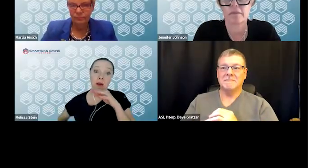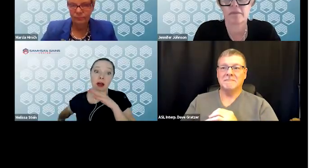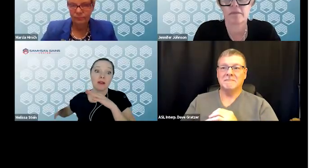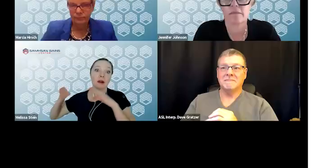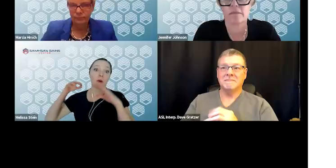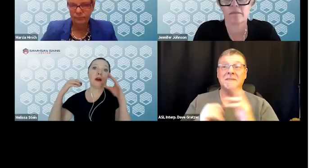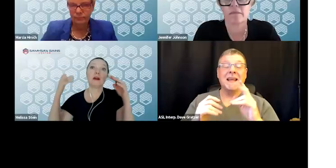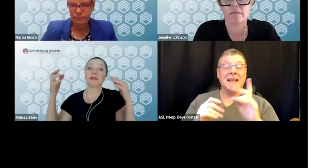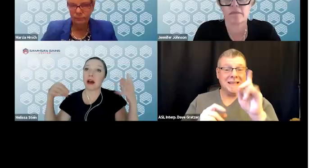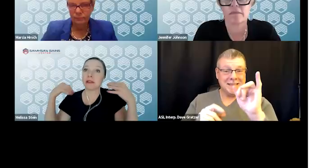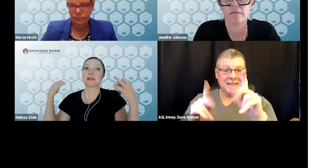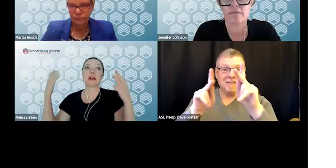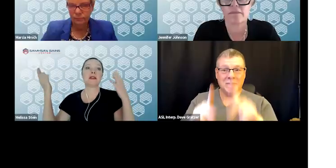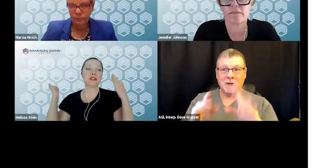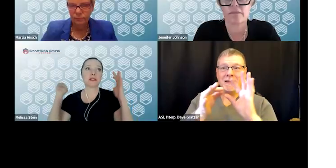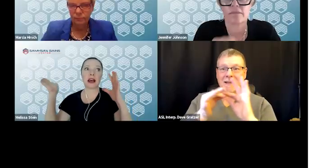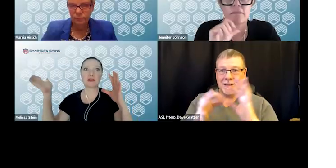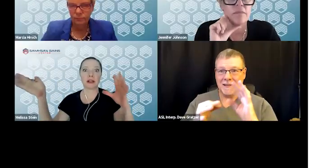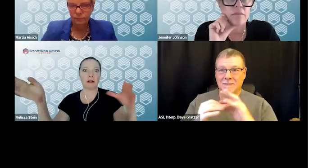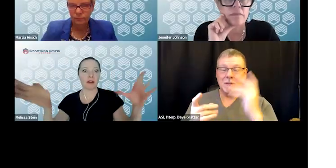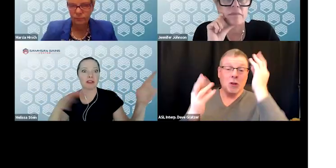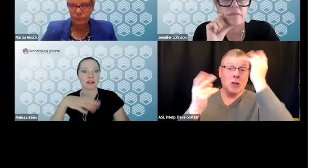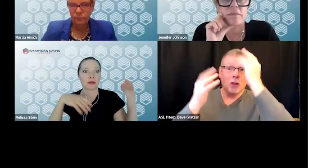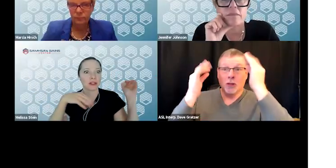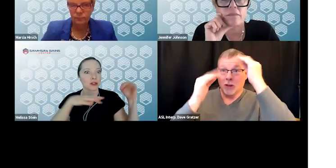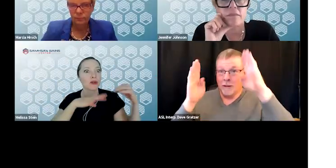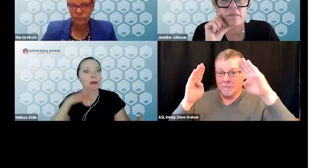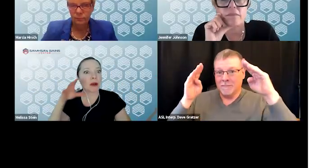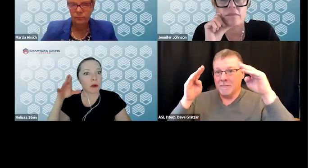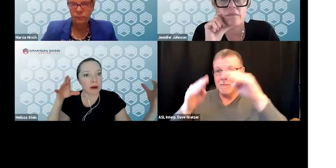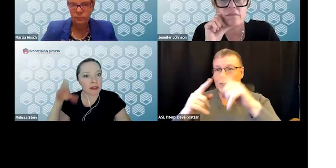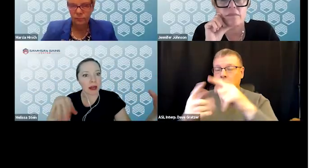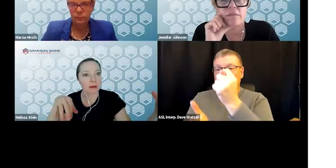uh, you know, a lot of our thoughts tend to just naturally gravitate towards the treatment court setting.